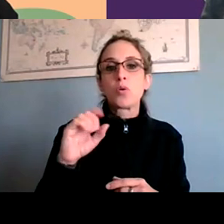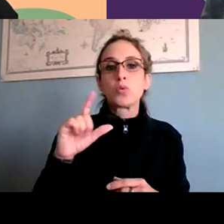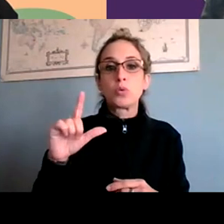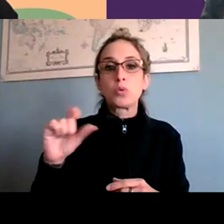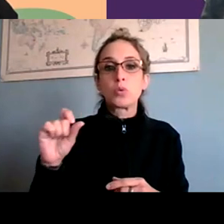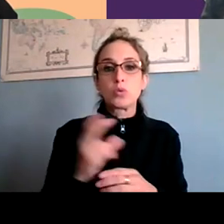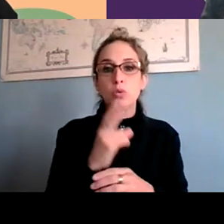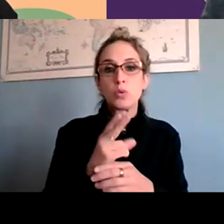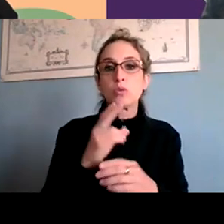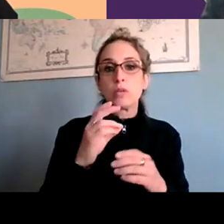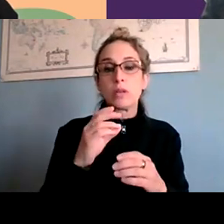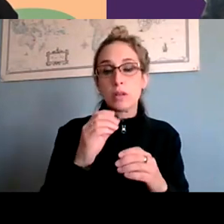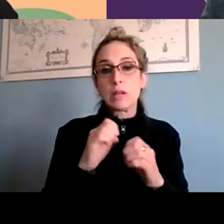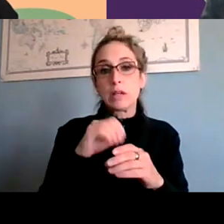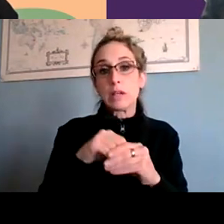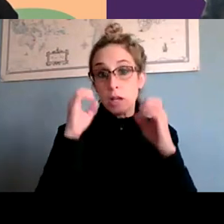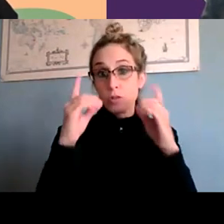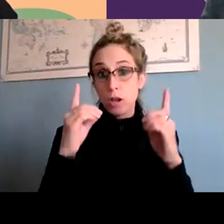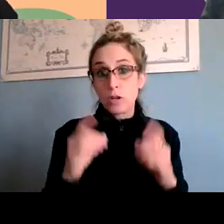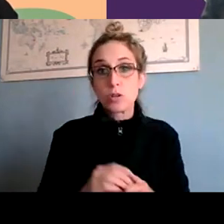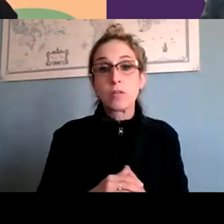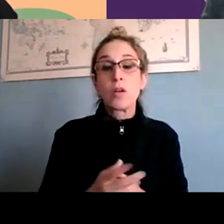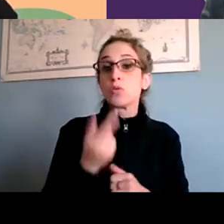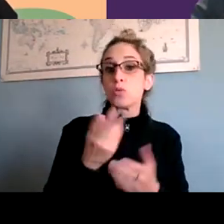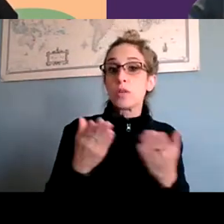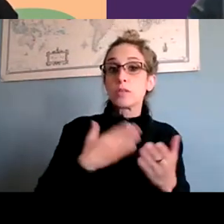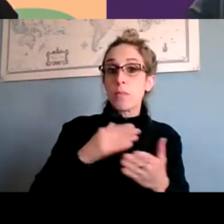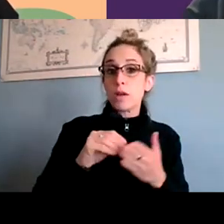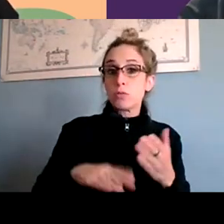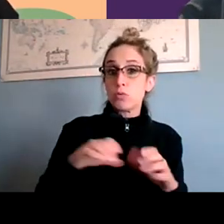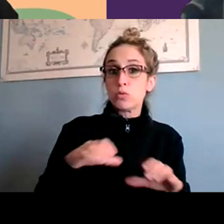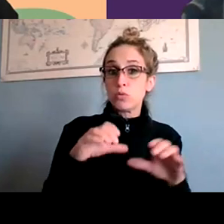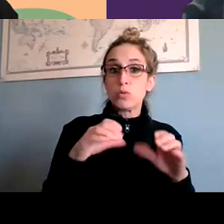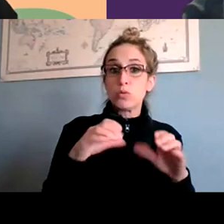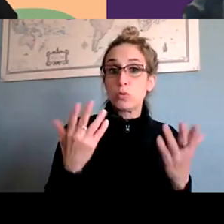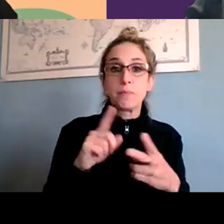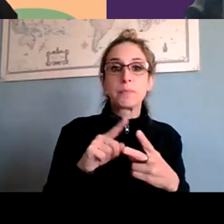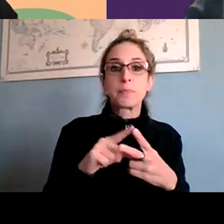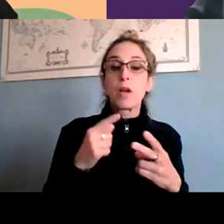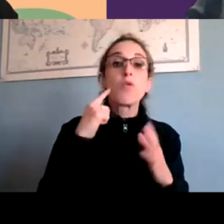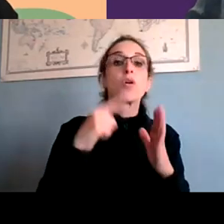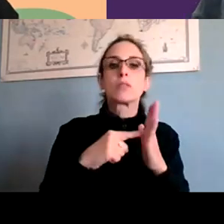Aurora Chang: To very specific things that I have my students do is. Aurora Chang: For example, i'm teaching a class on.